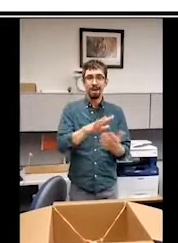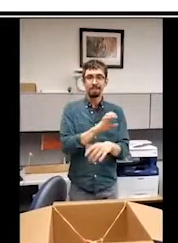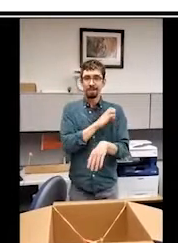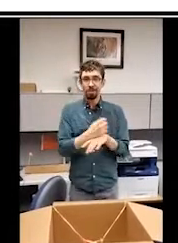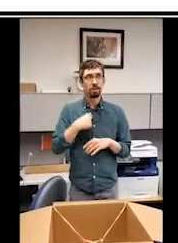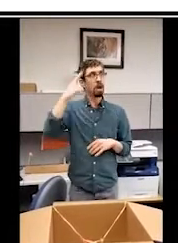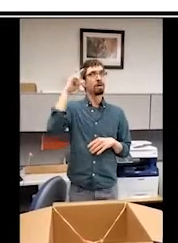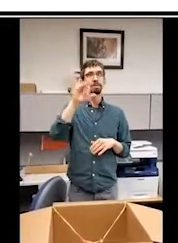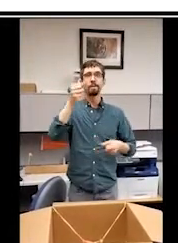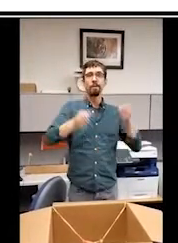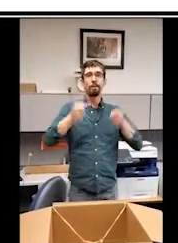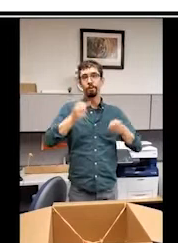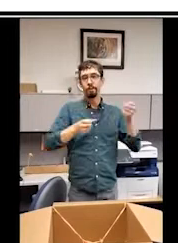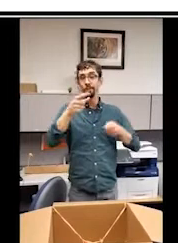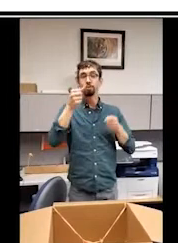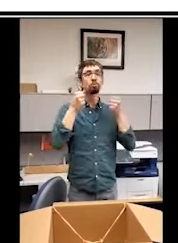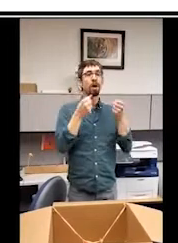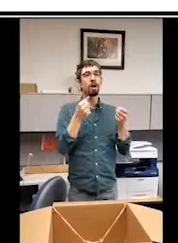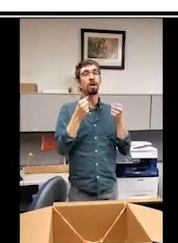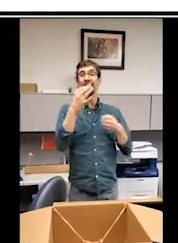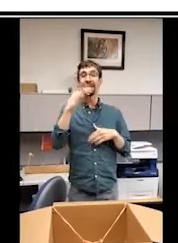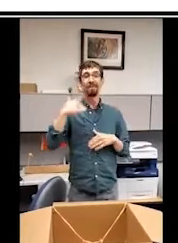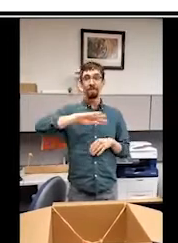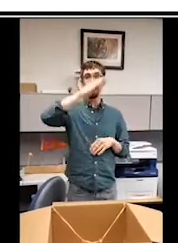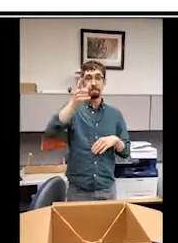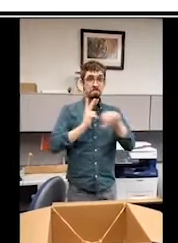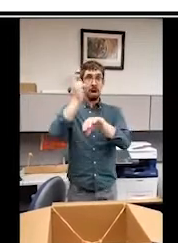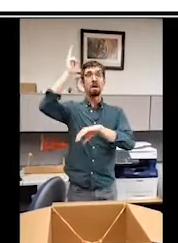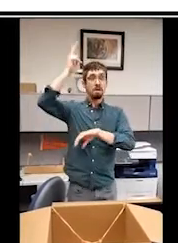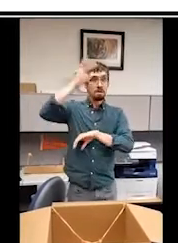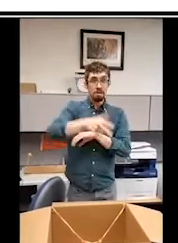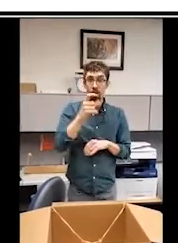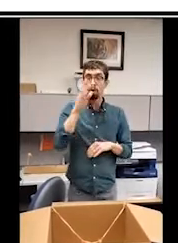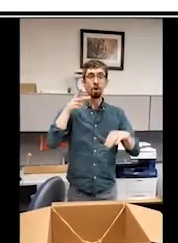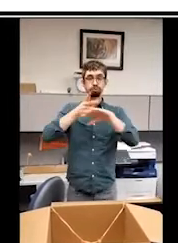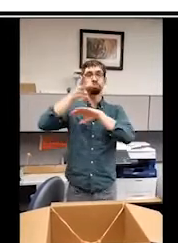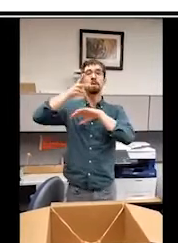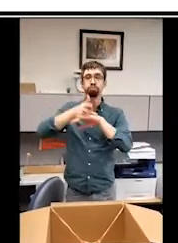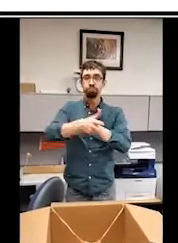we can have something that'll prevent it from cracking. So sometimes, when you're driving,